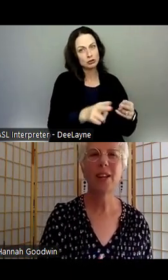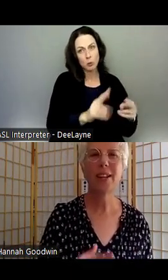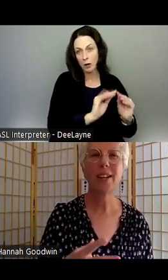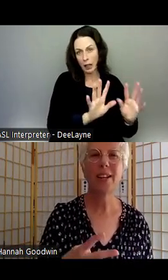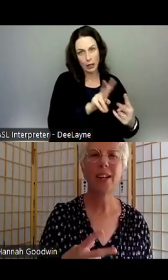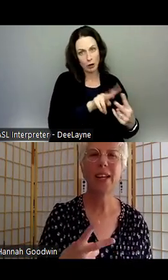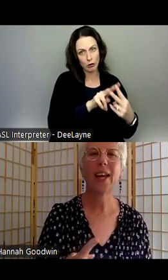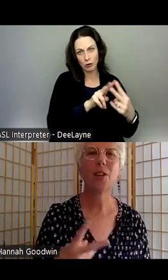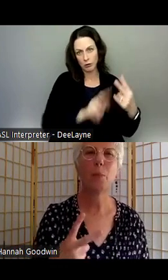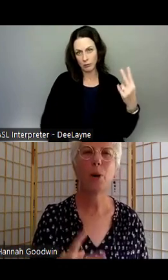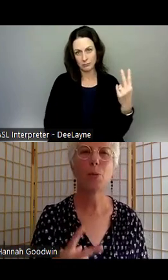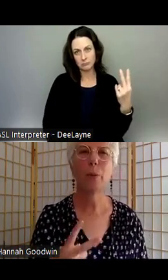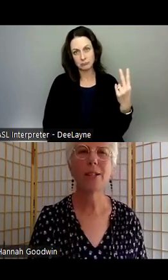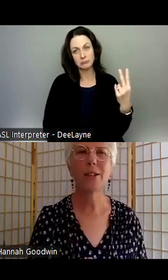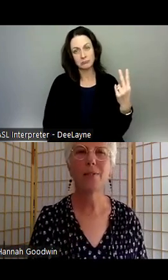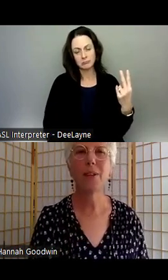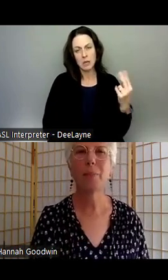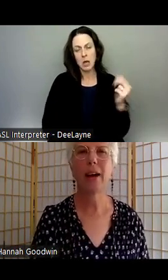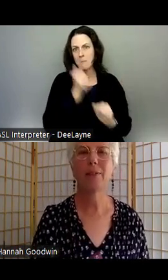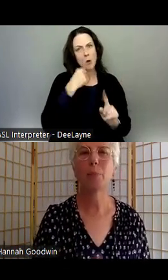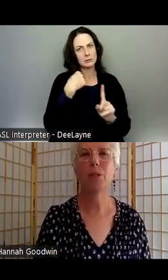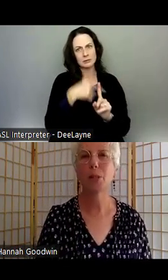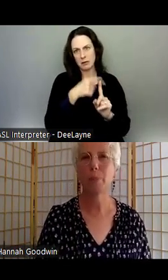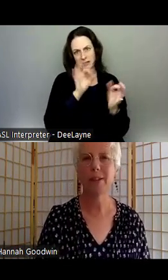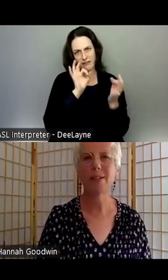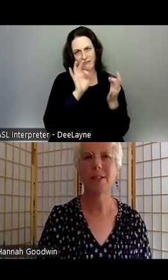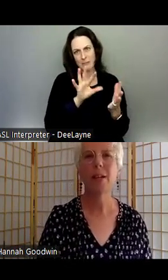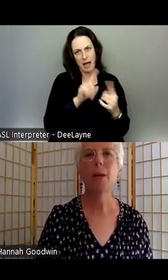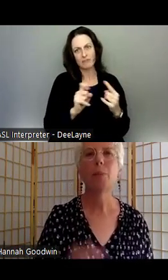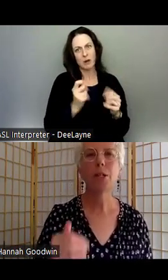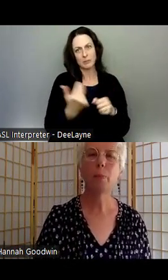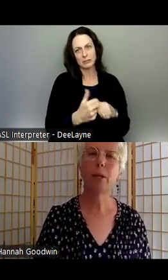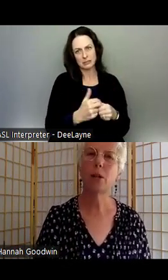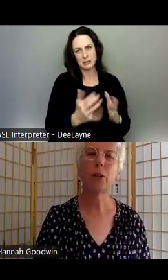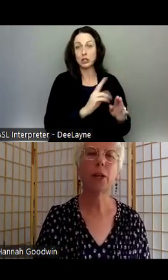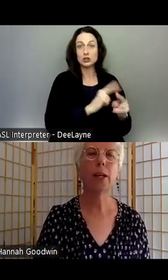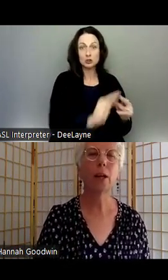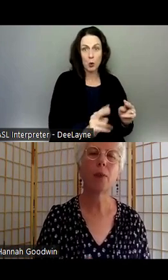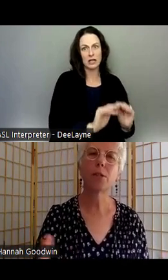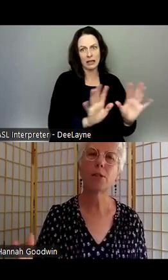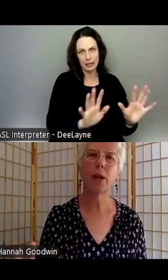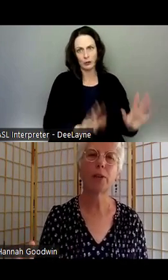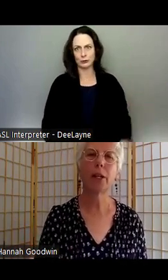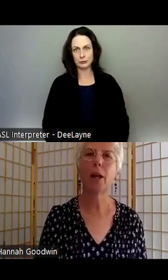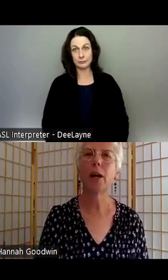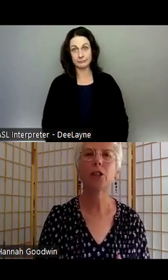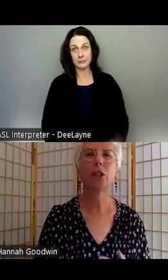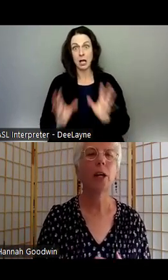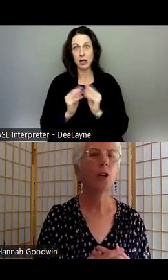that get the most positive feedback from participants. Participants are looking... The conference has gotten really large,